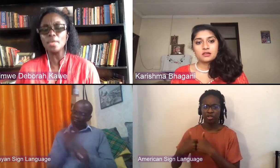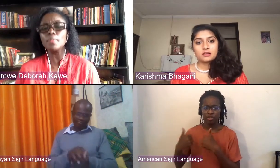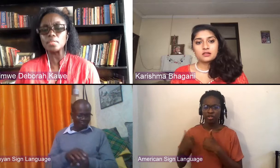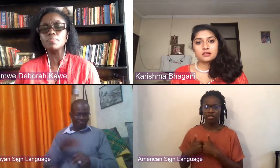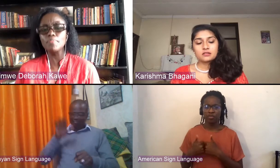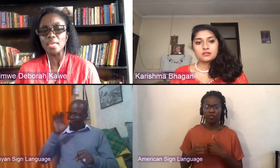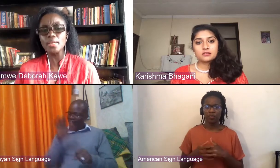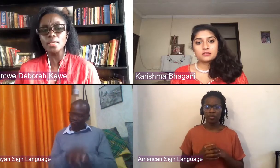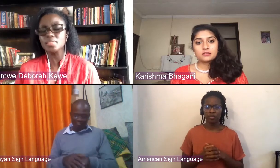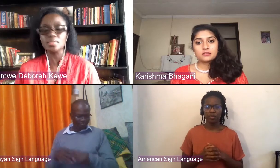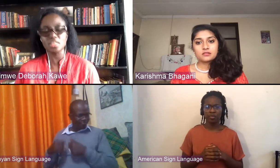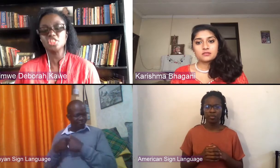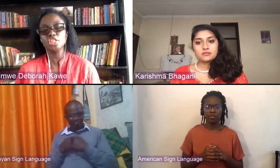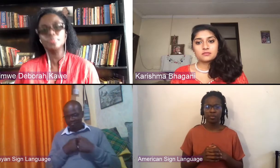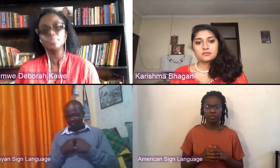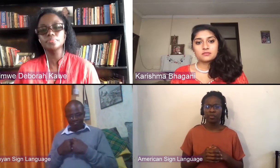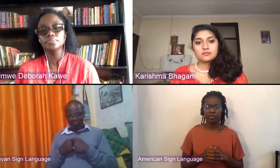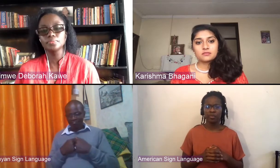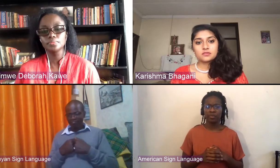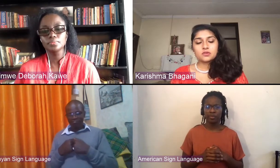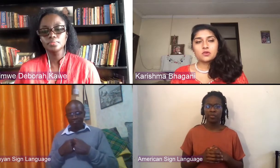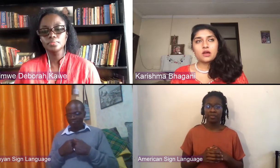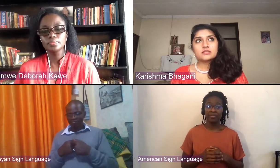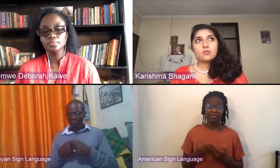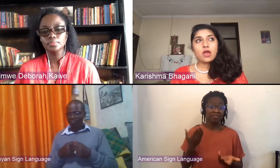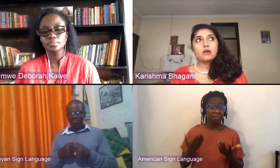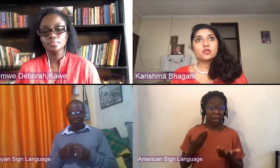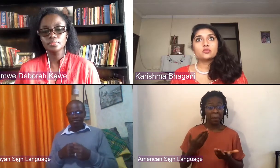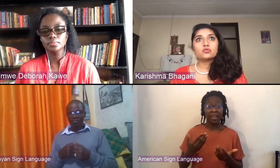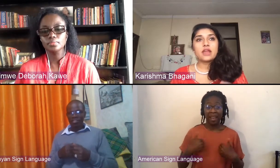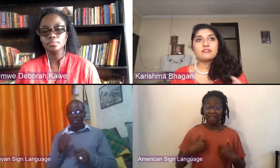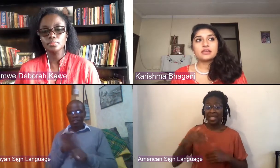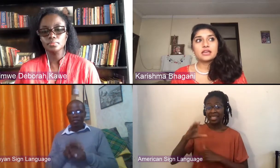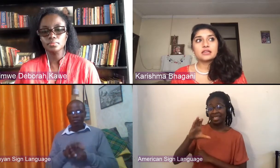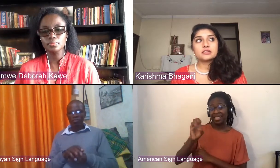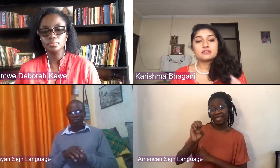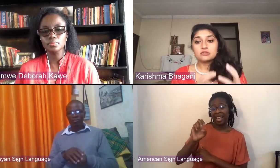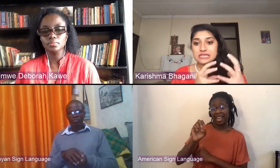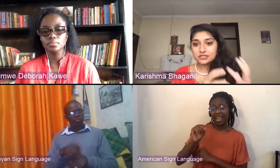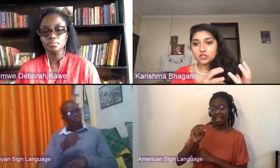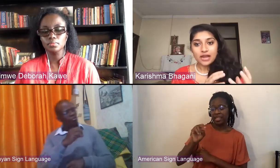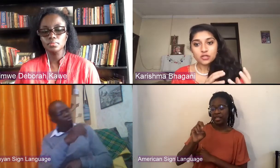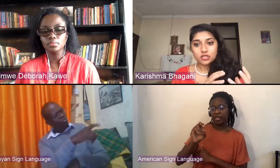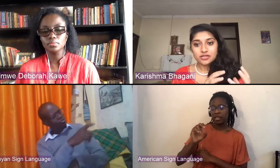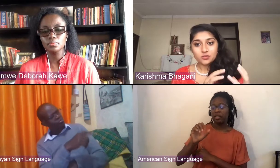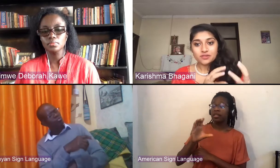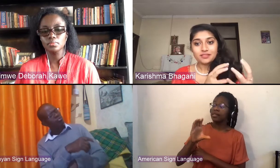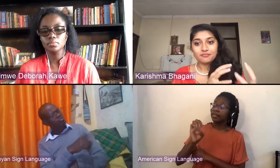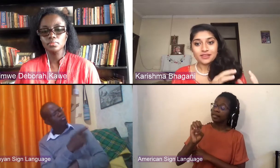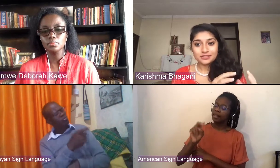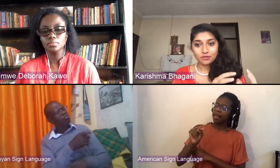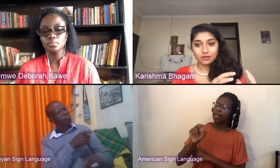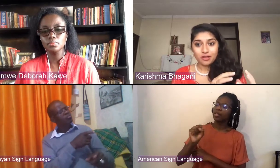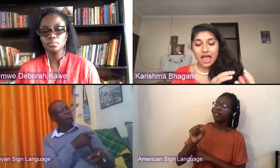but mainly censorship. So Asiimwe how do you navigate these challenges within the festival?